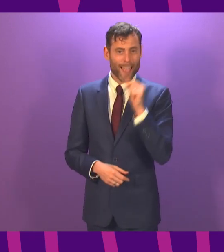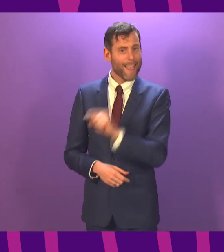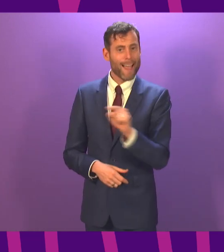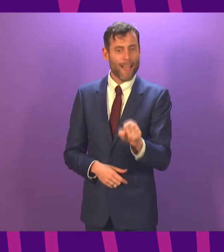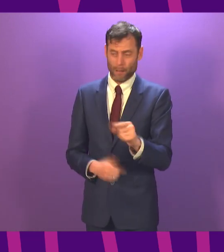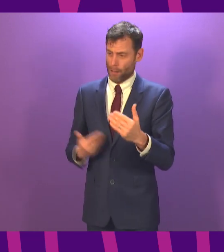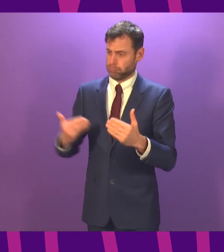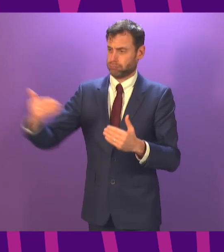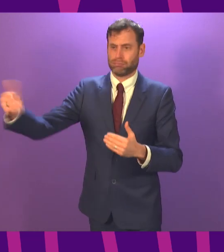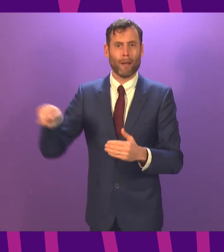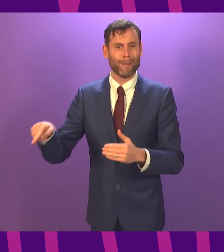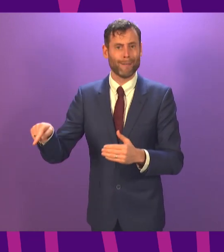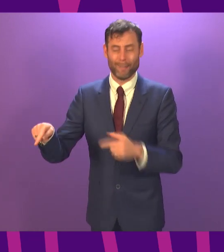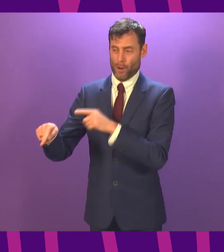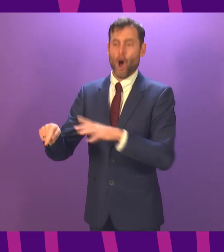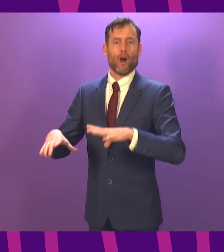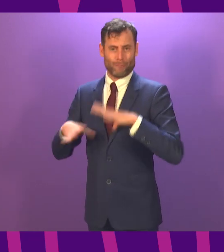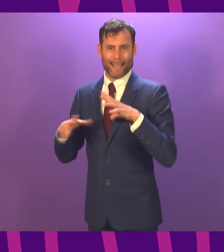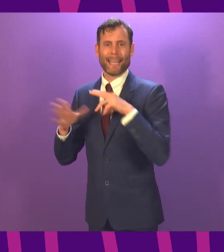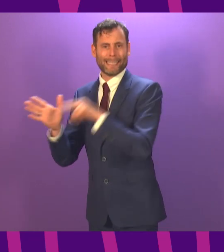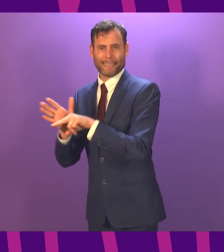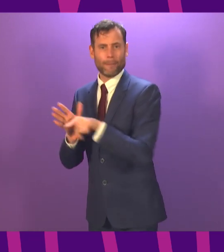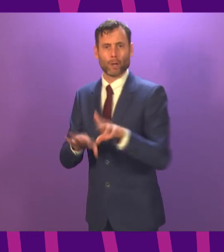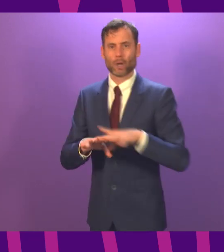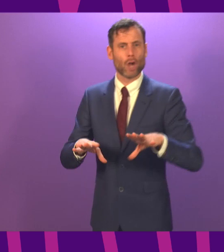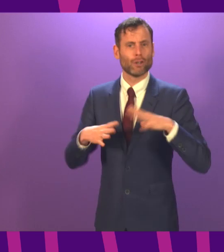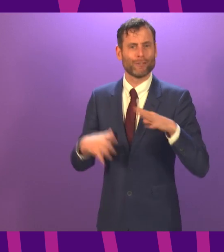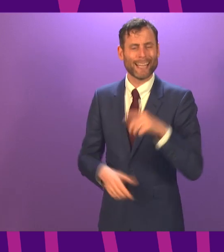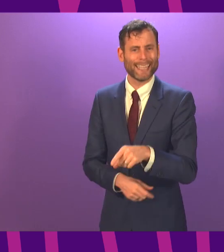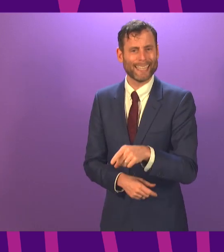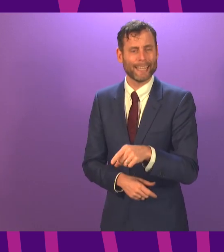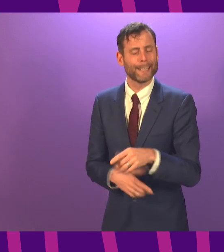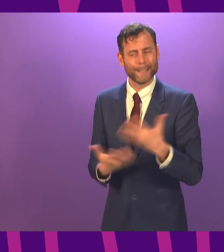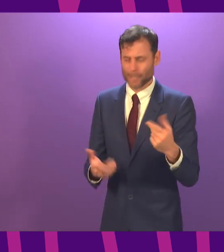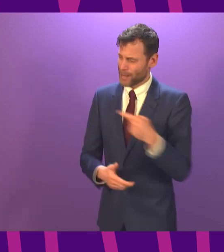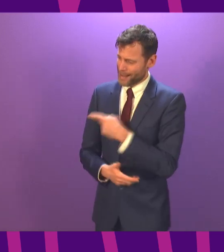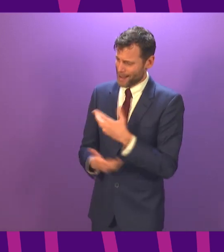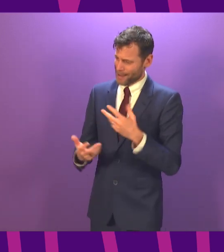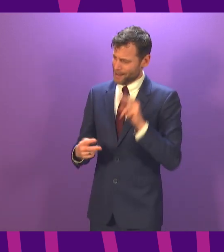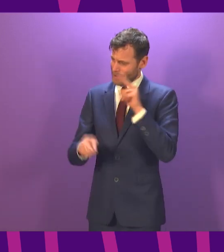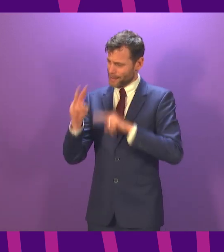Will the First Minister finally give serious and sensible consideration to our proposals